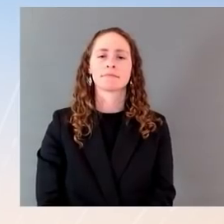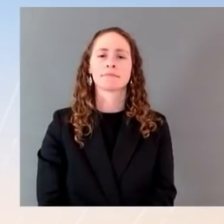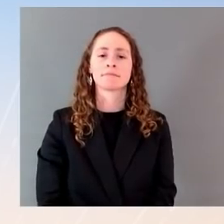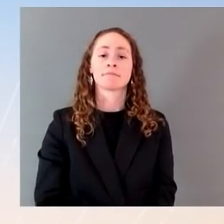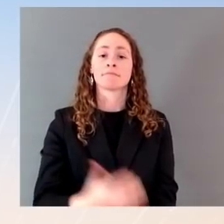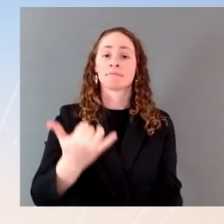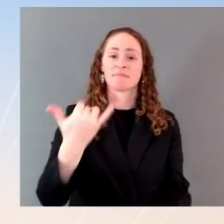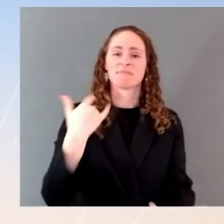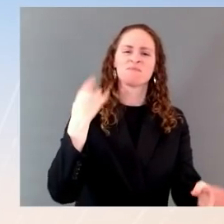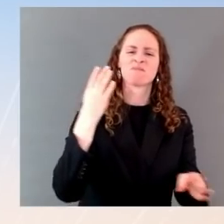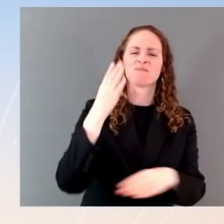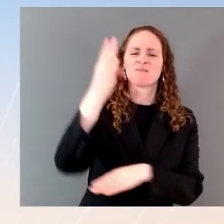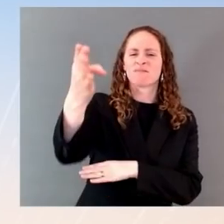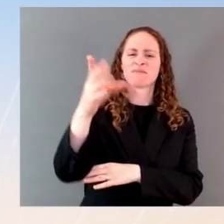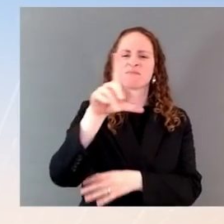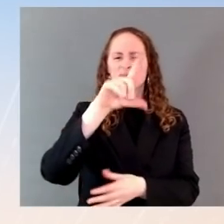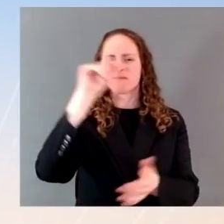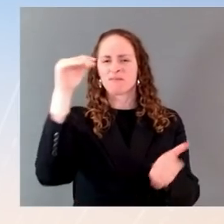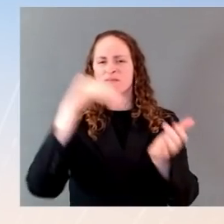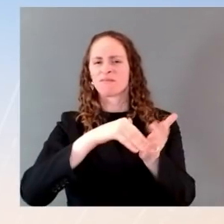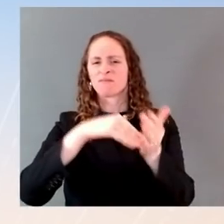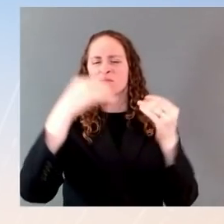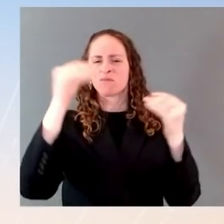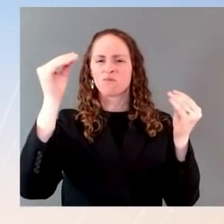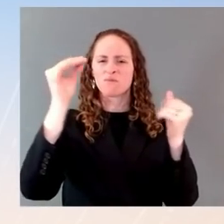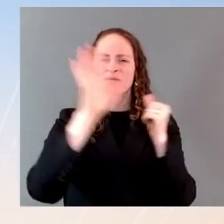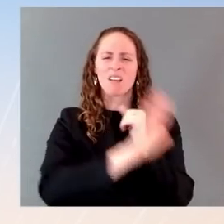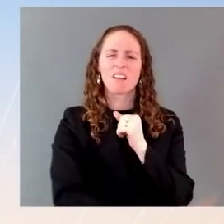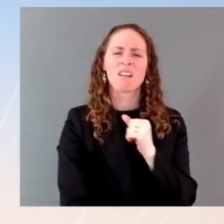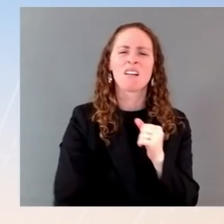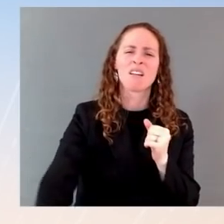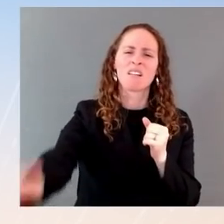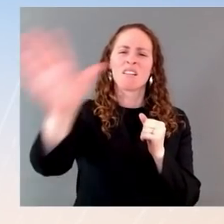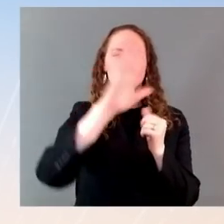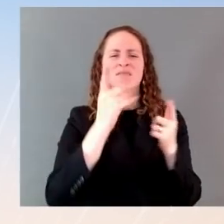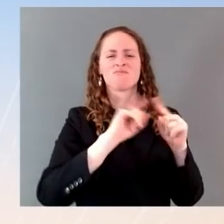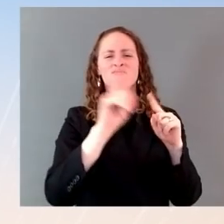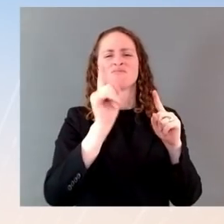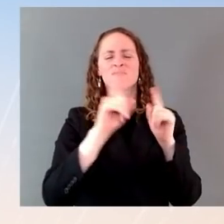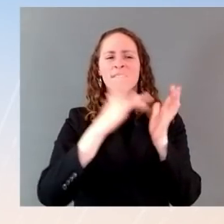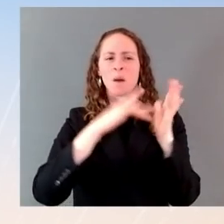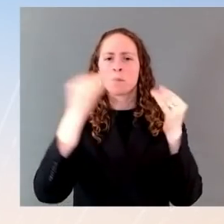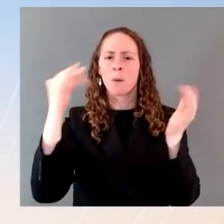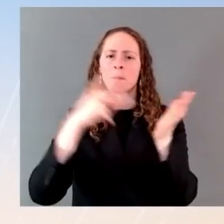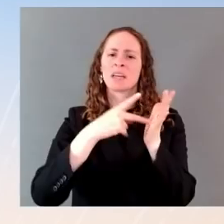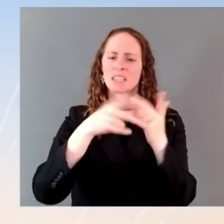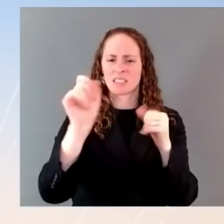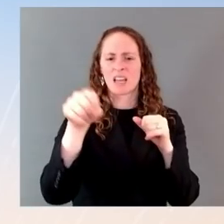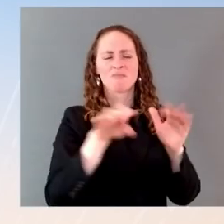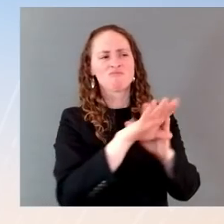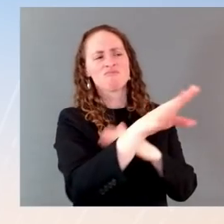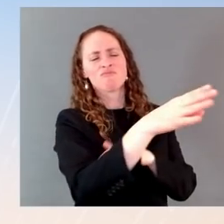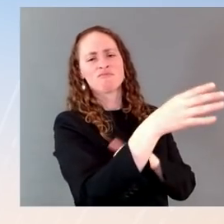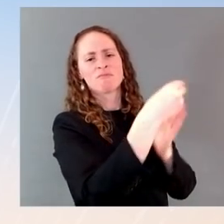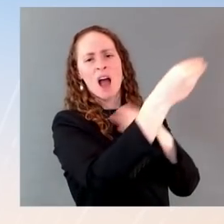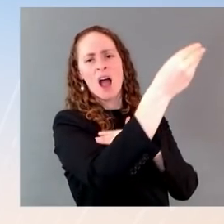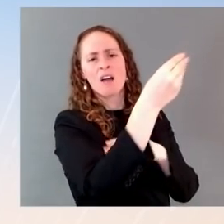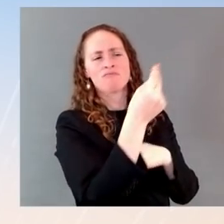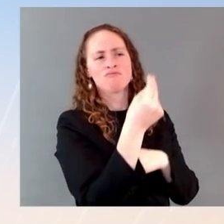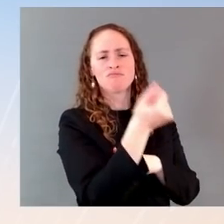get a free test, get it done, ensure you're taking that step. That's the preference for some. We've also secured funding from the Rescue Plan,